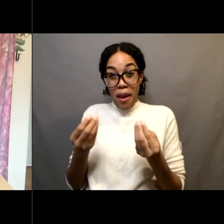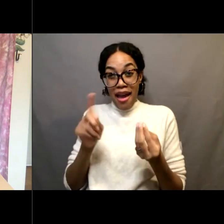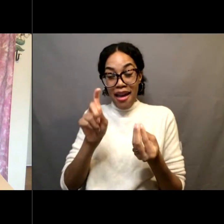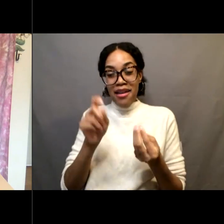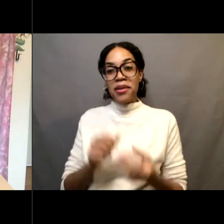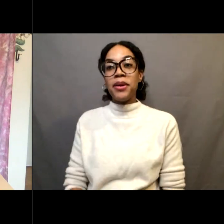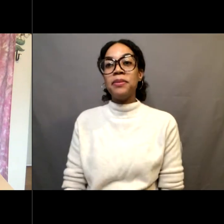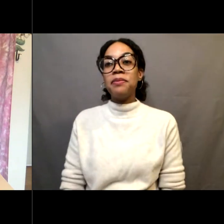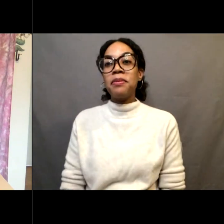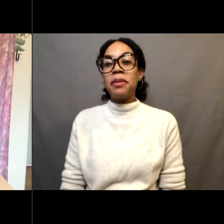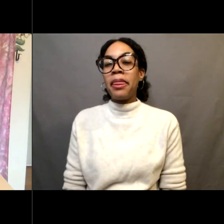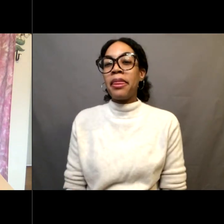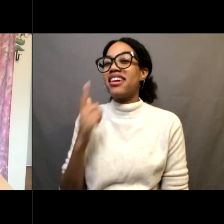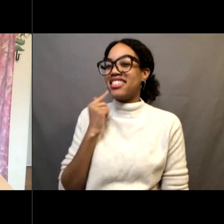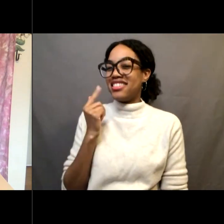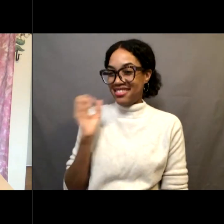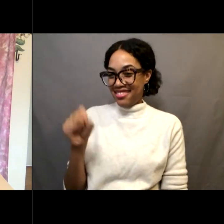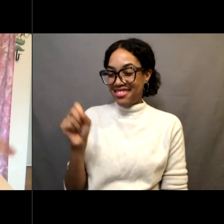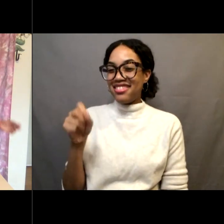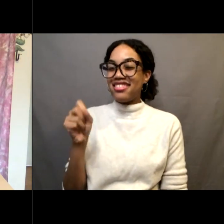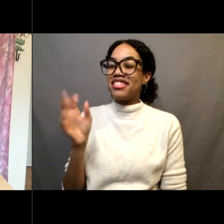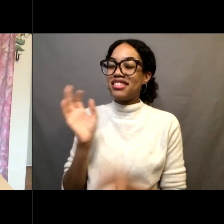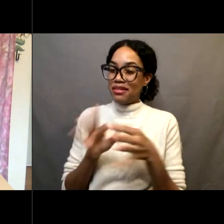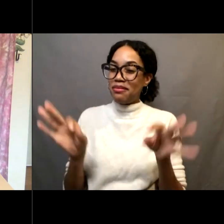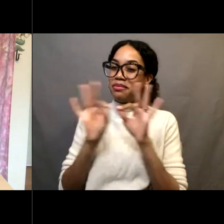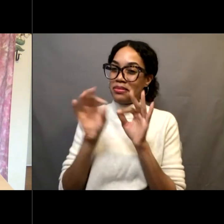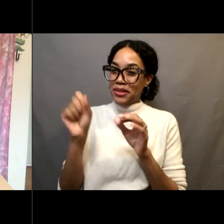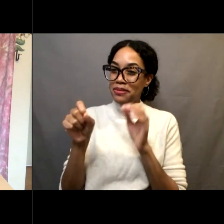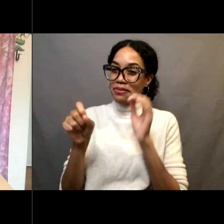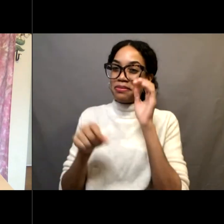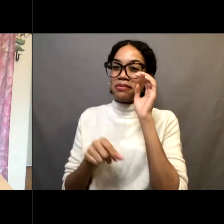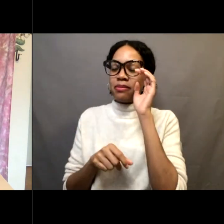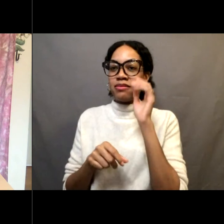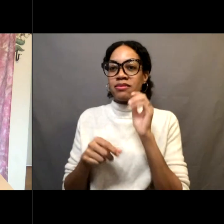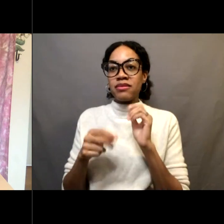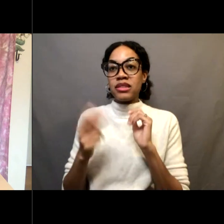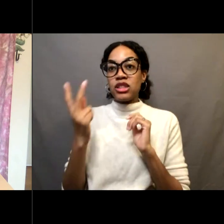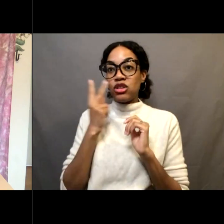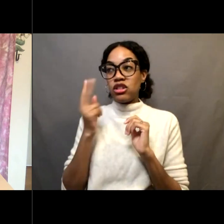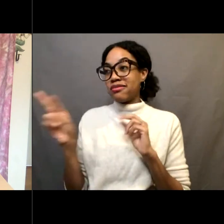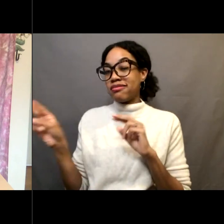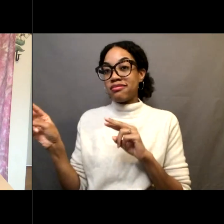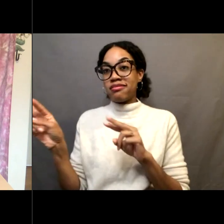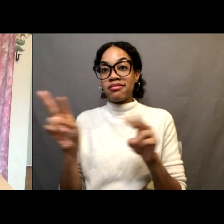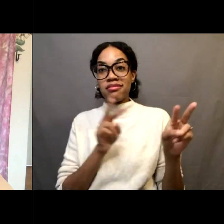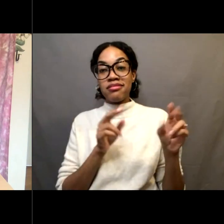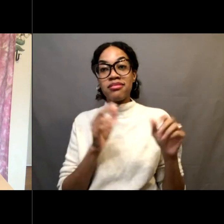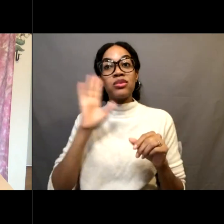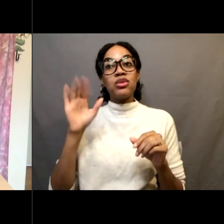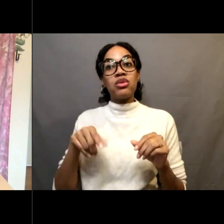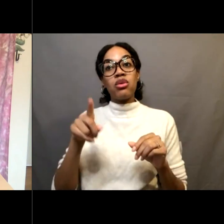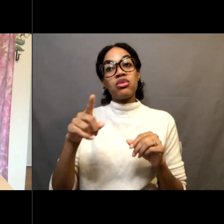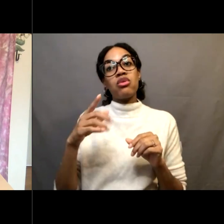I think that's an important consideration. And if you look around at your neighbors homes their roots probably have some kind of covering